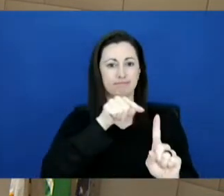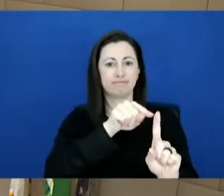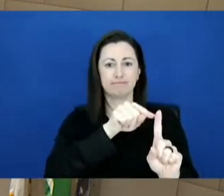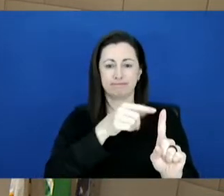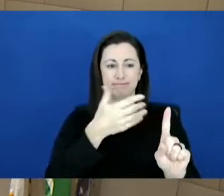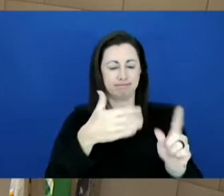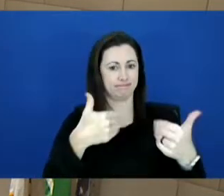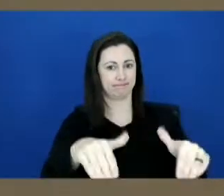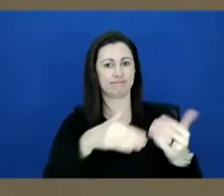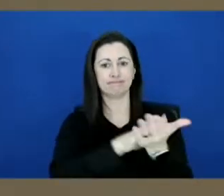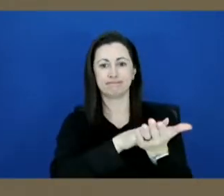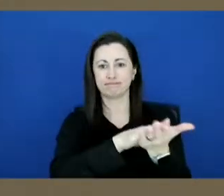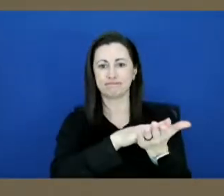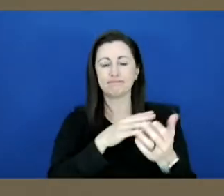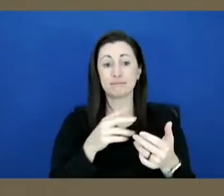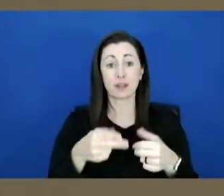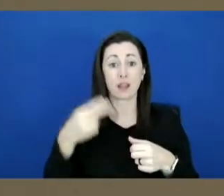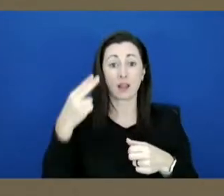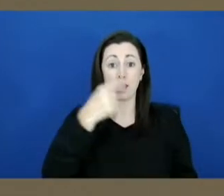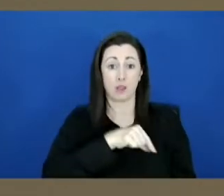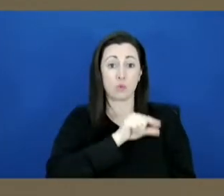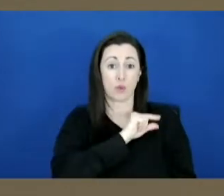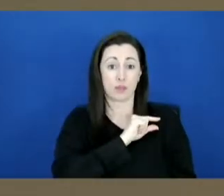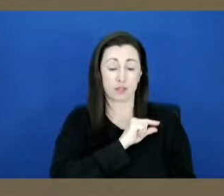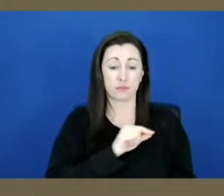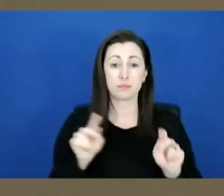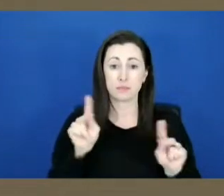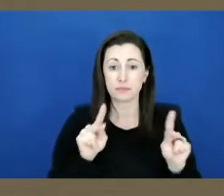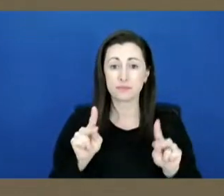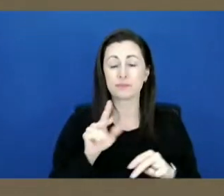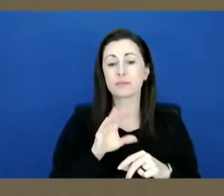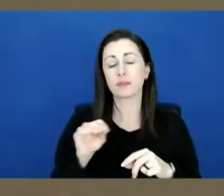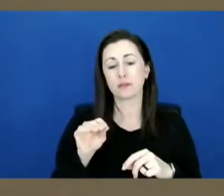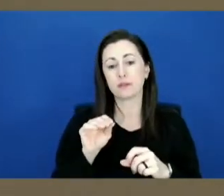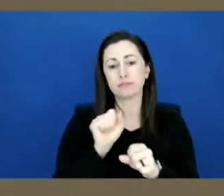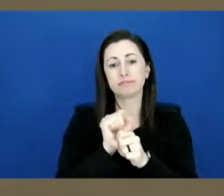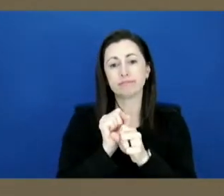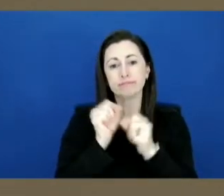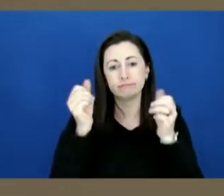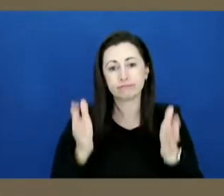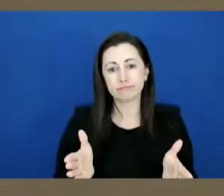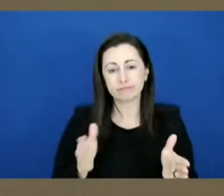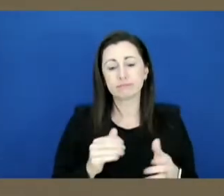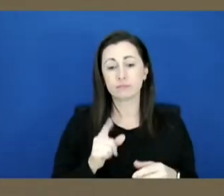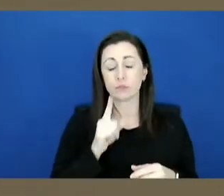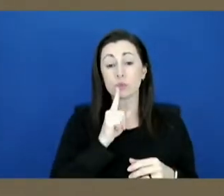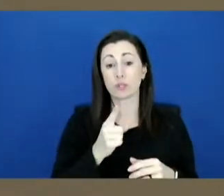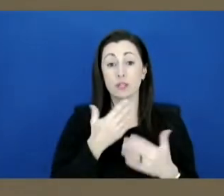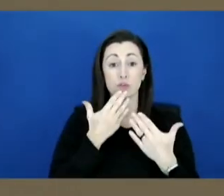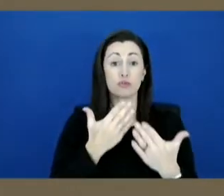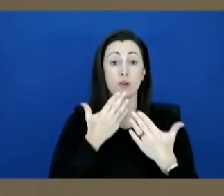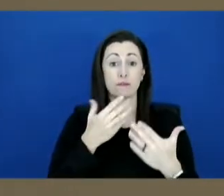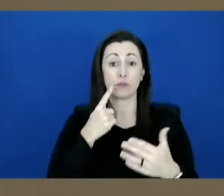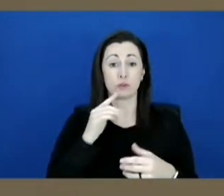THESE FOLKS ARE -- I MEAN,